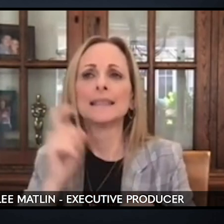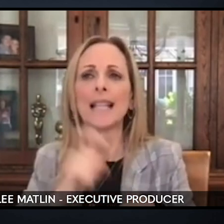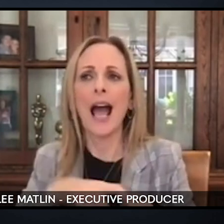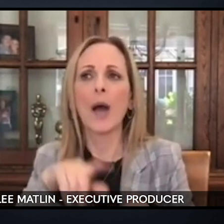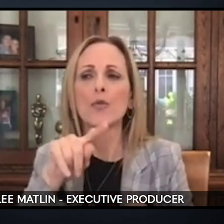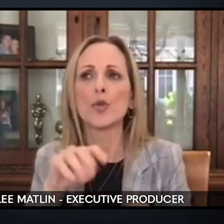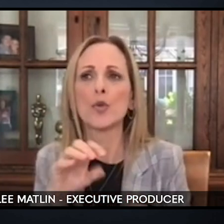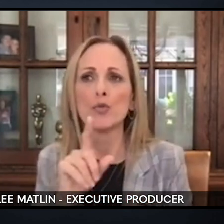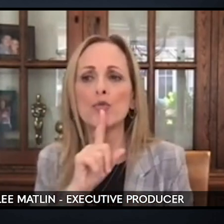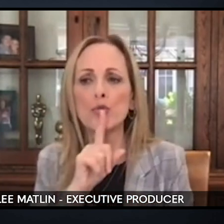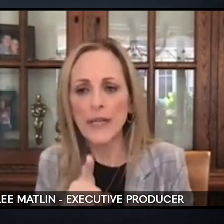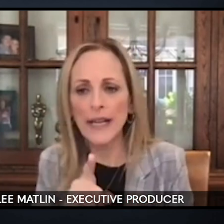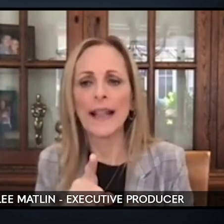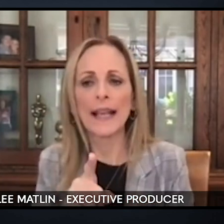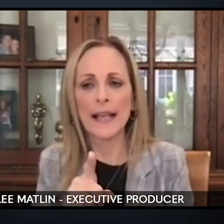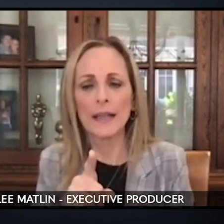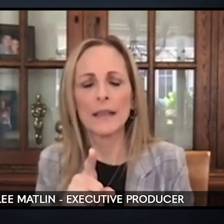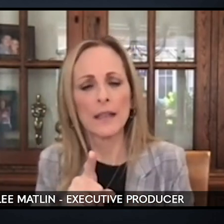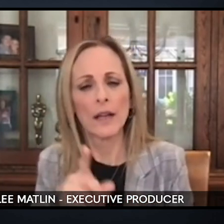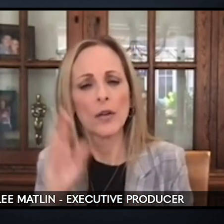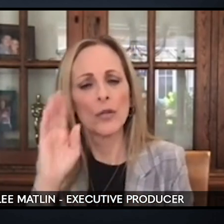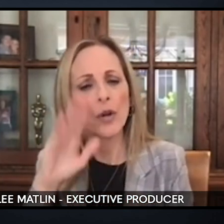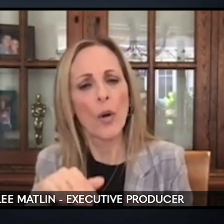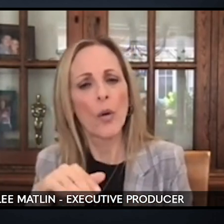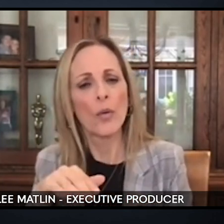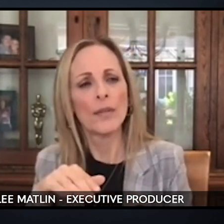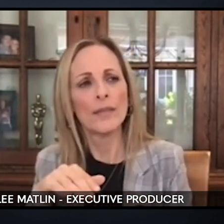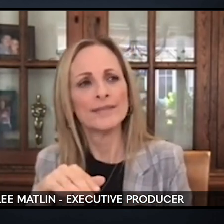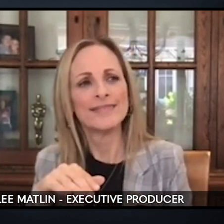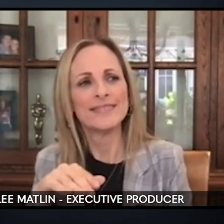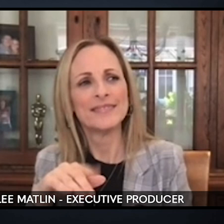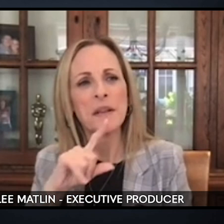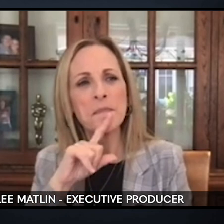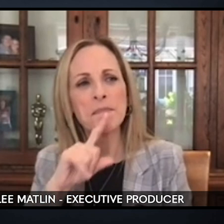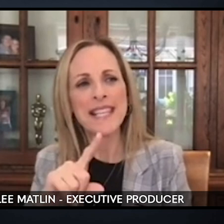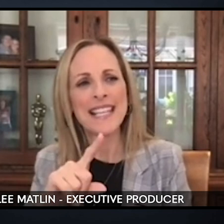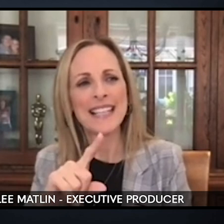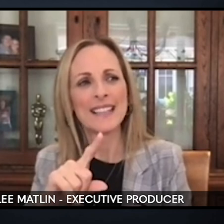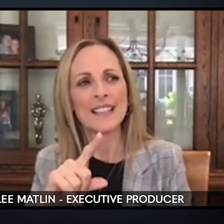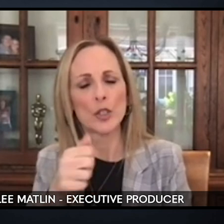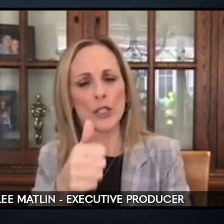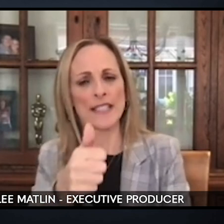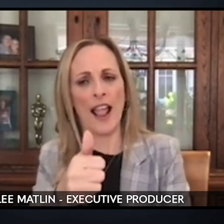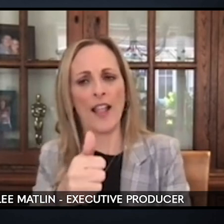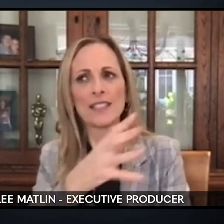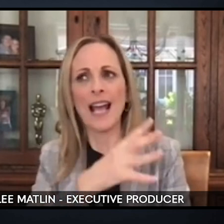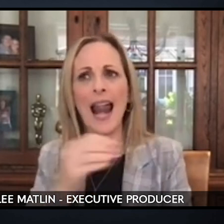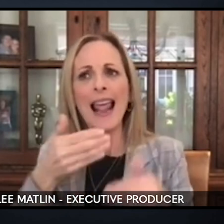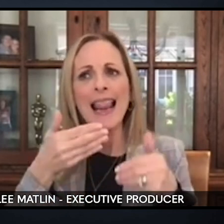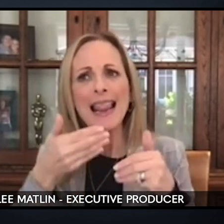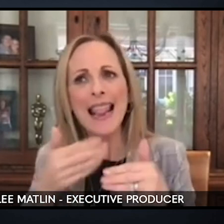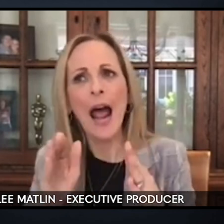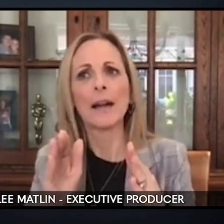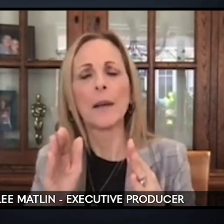whatever it may be it, but it's really important. And it's time to be yourself